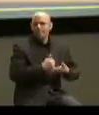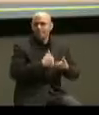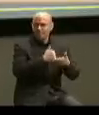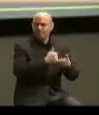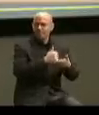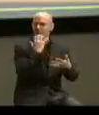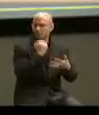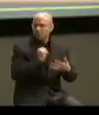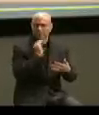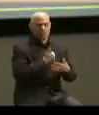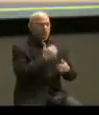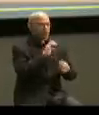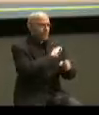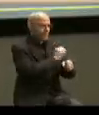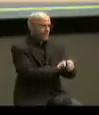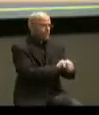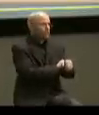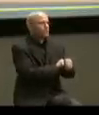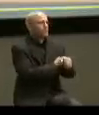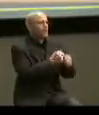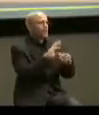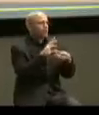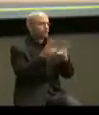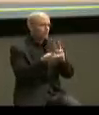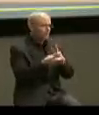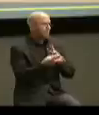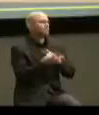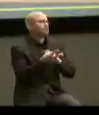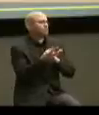PRESERVING OUR ENERGY NATIONAL AND CLIMATE SECURITY.